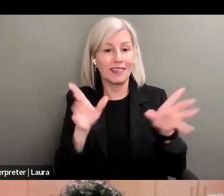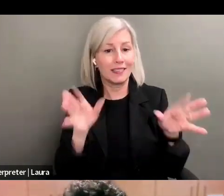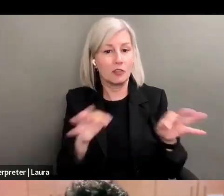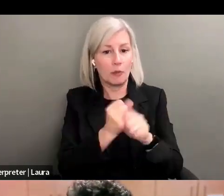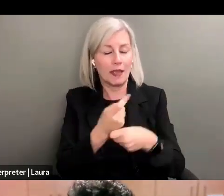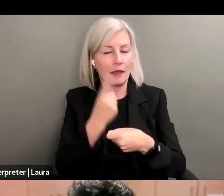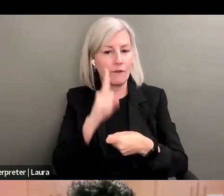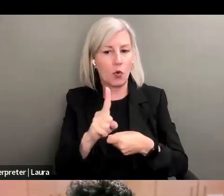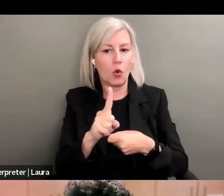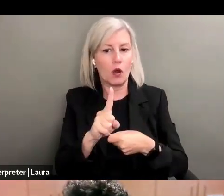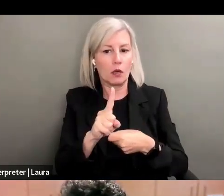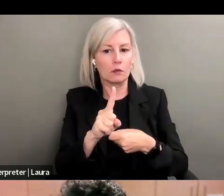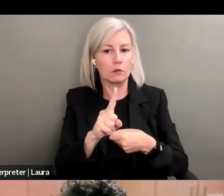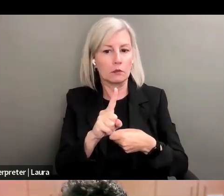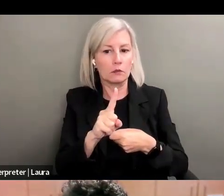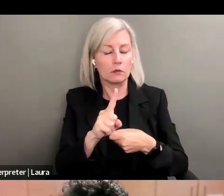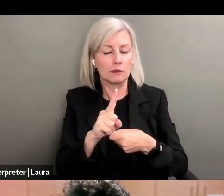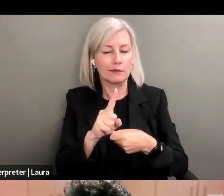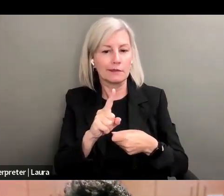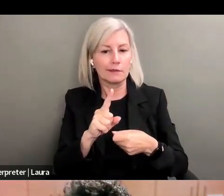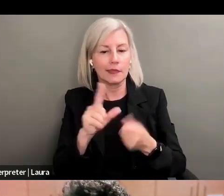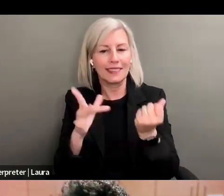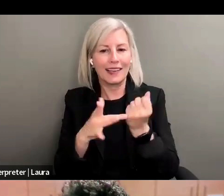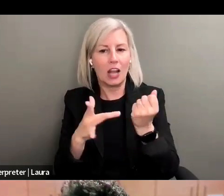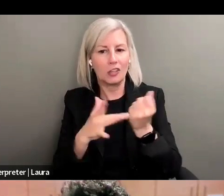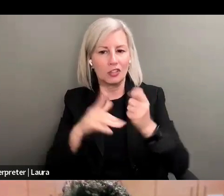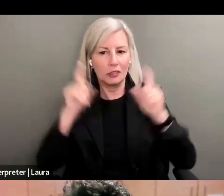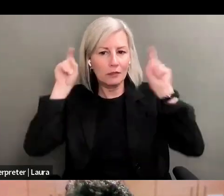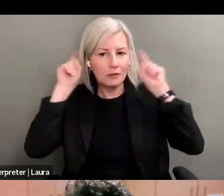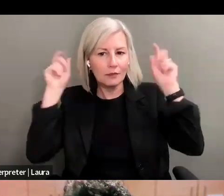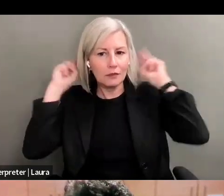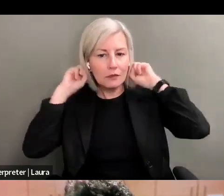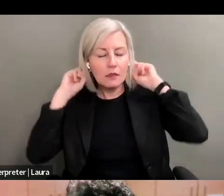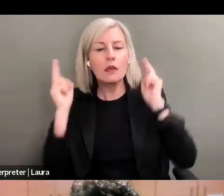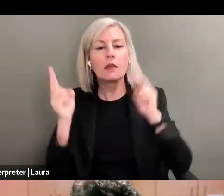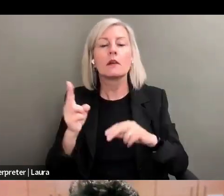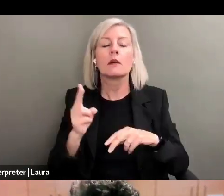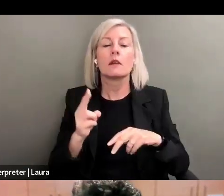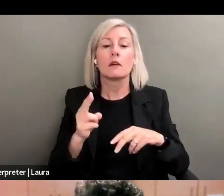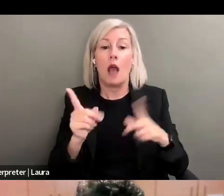assisted technology because in contrast to most tests that we all use